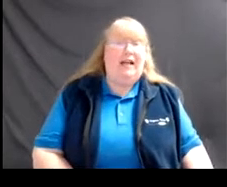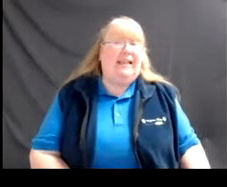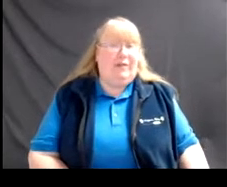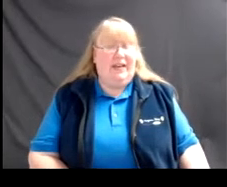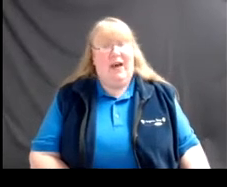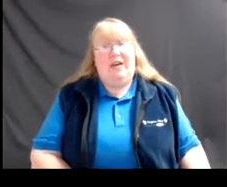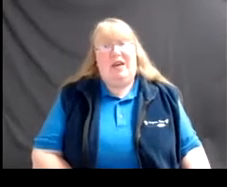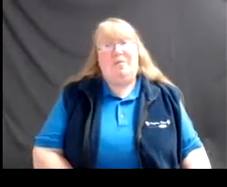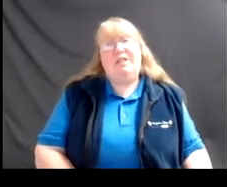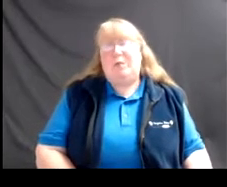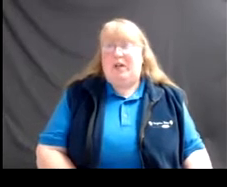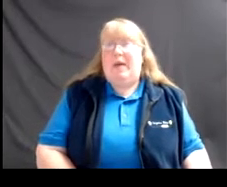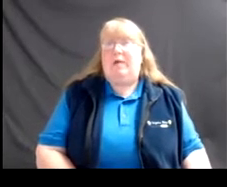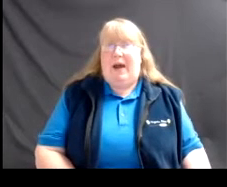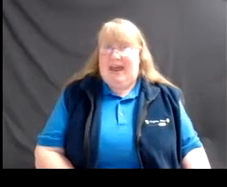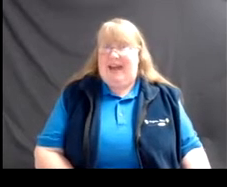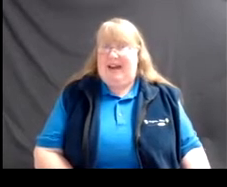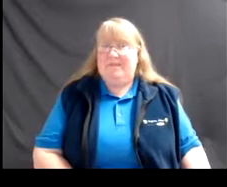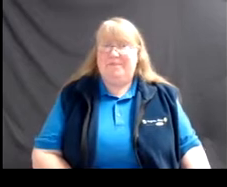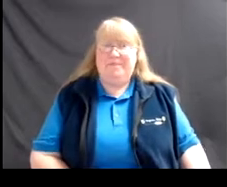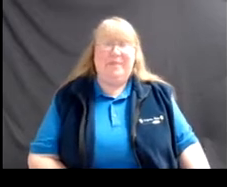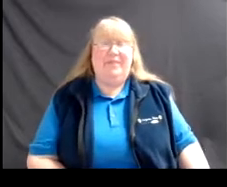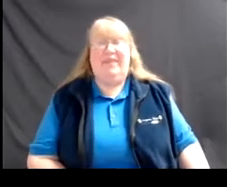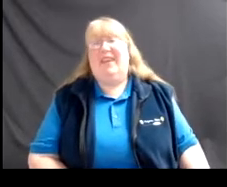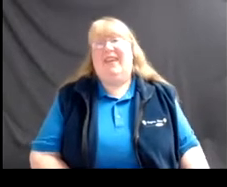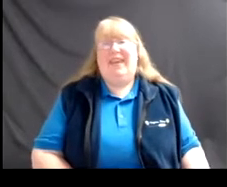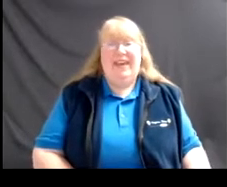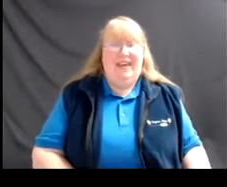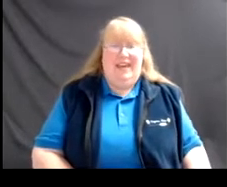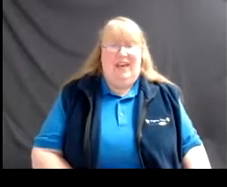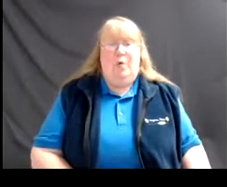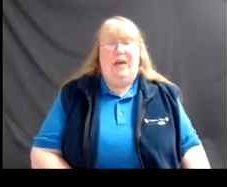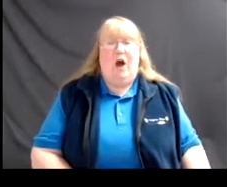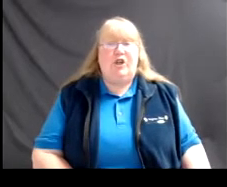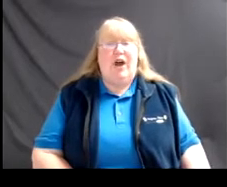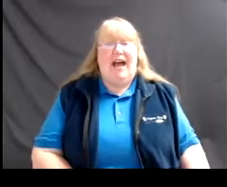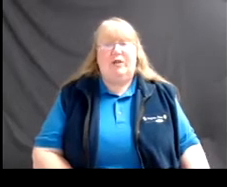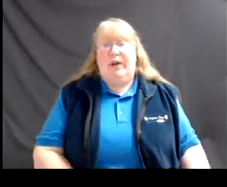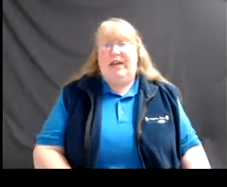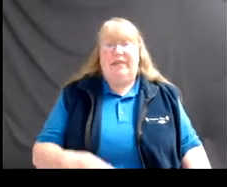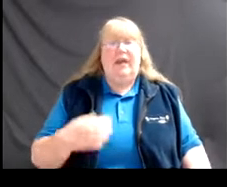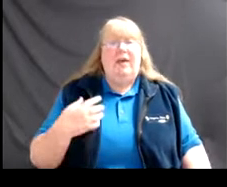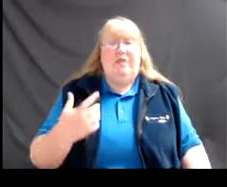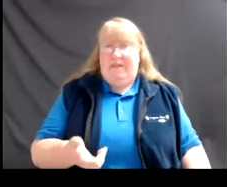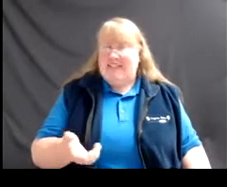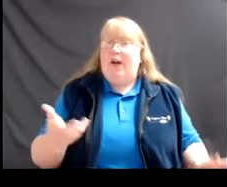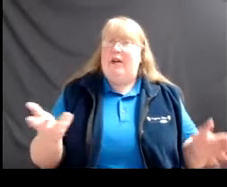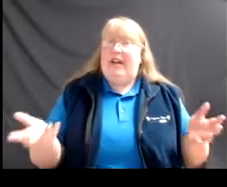Loudoun County, Prince William, and Rappahannock. We contract Fairfax and